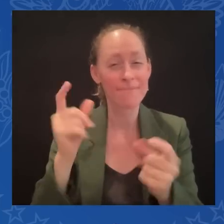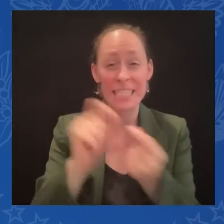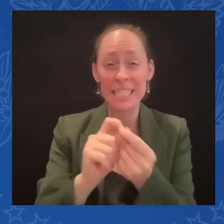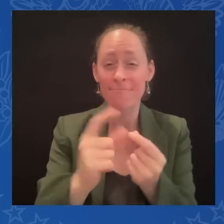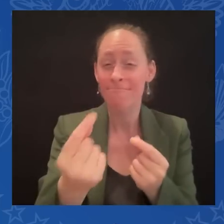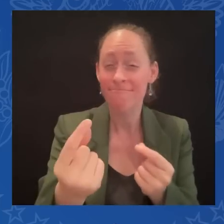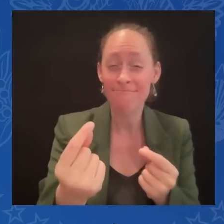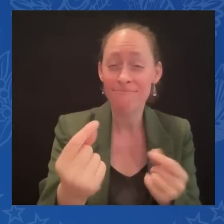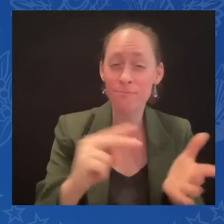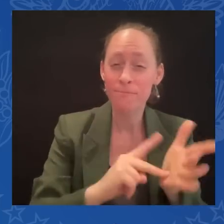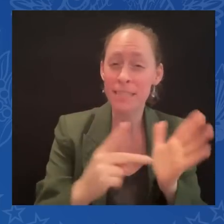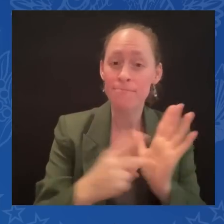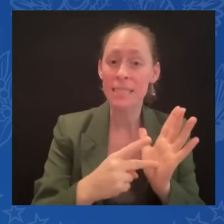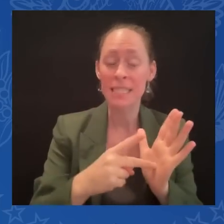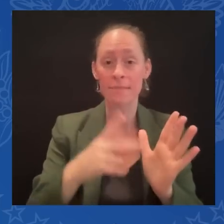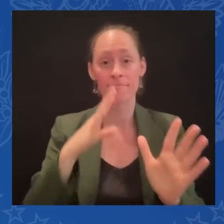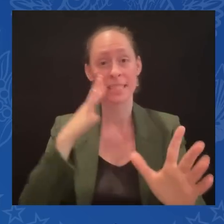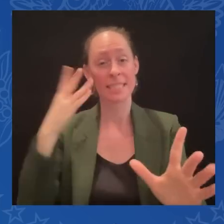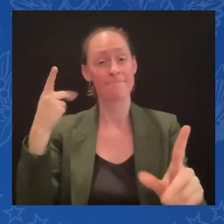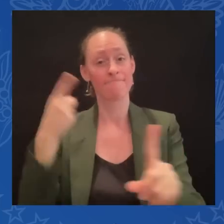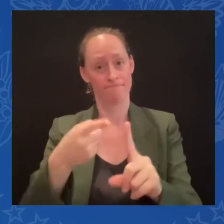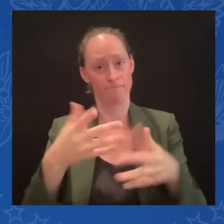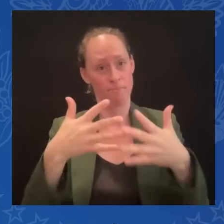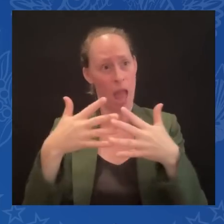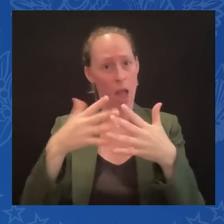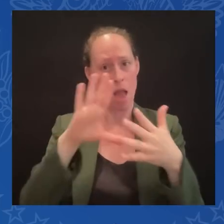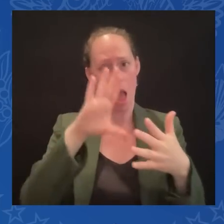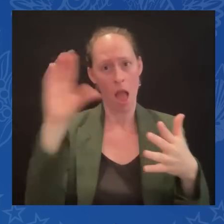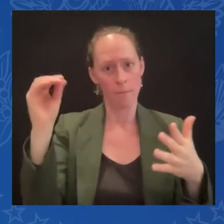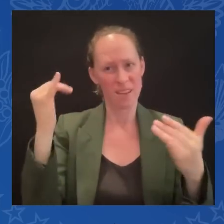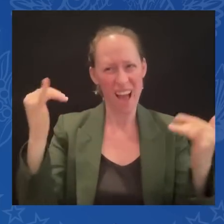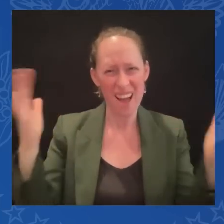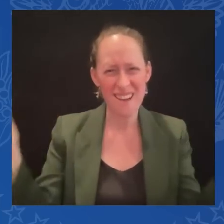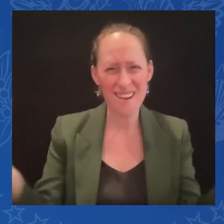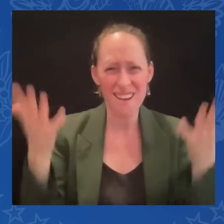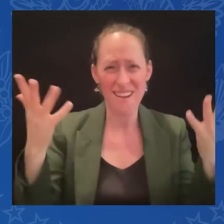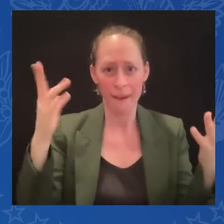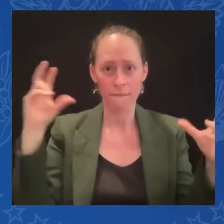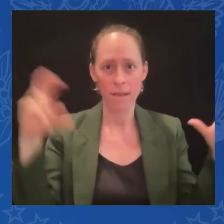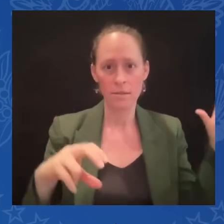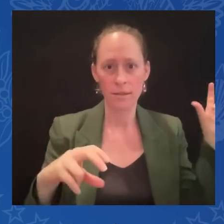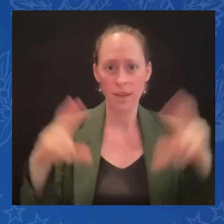are investing a record hundreds of billions of dollars to bring chip production back home in Ohio,